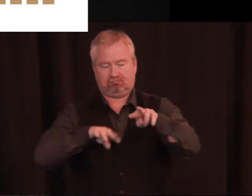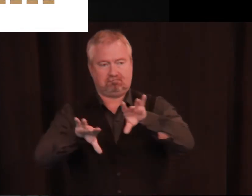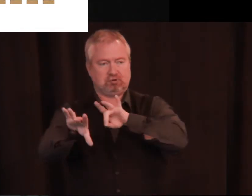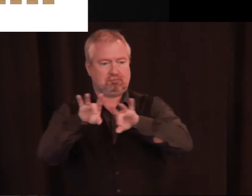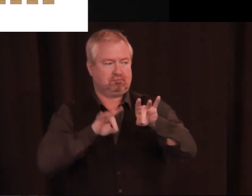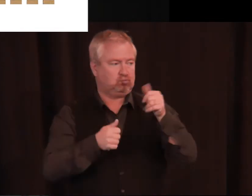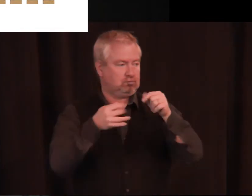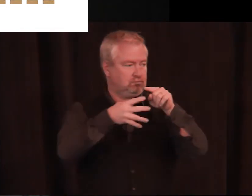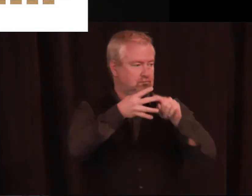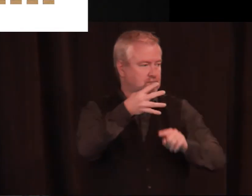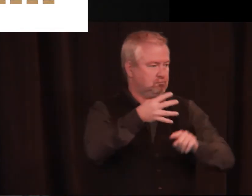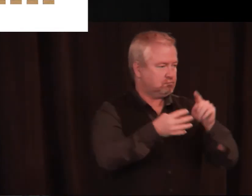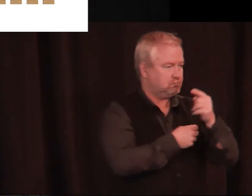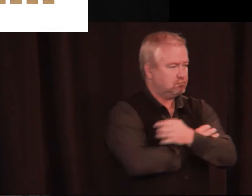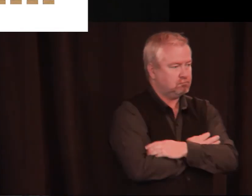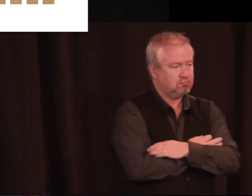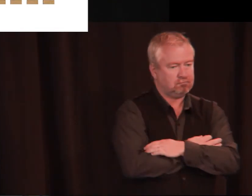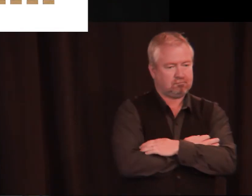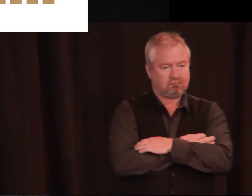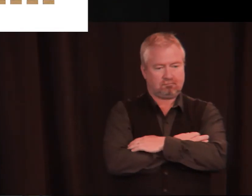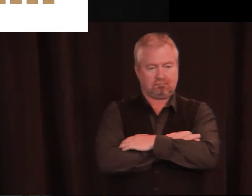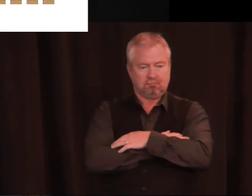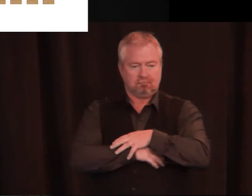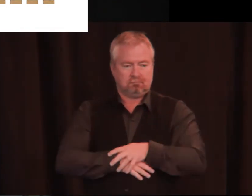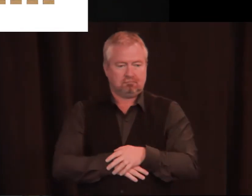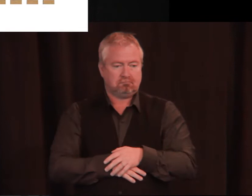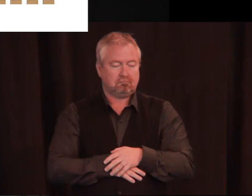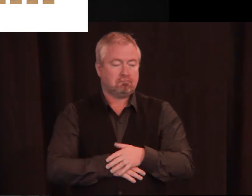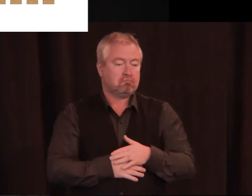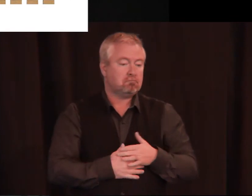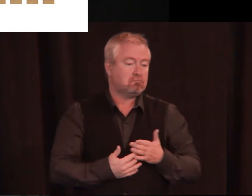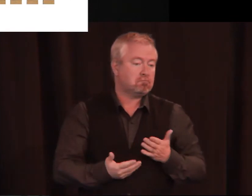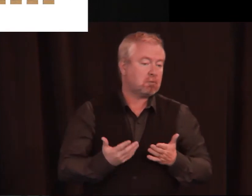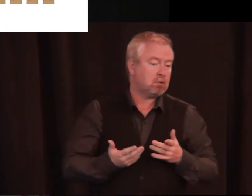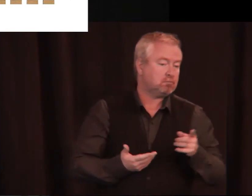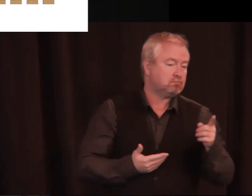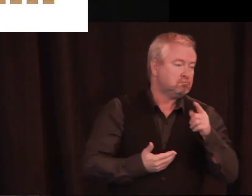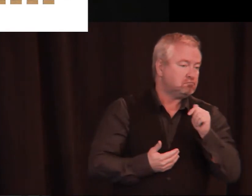And there may be some other correct answer that we didn't put on this card.